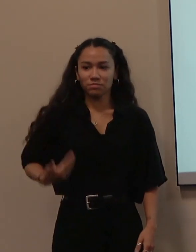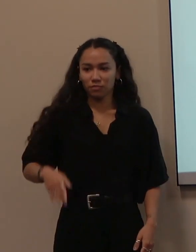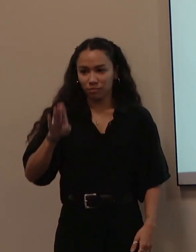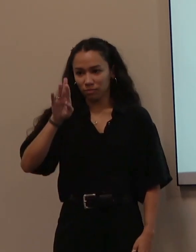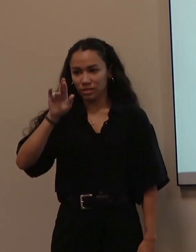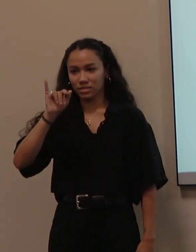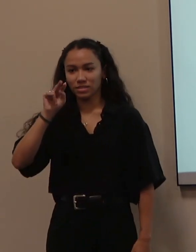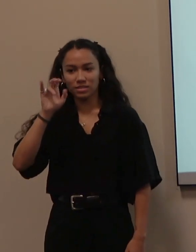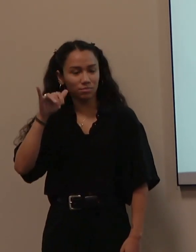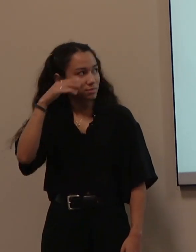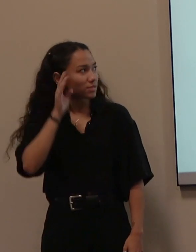Hi everyone, my name is Britney.